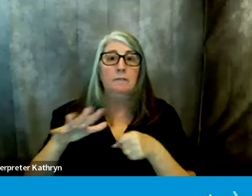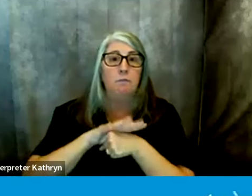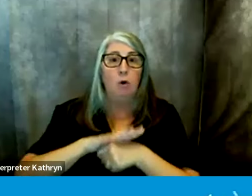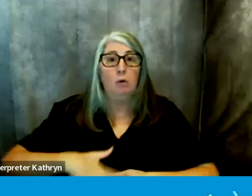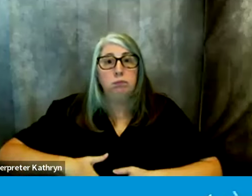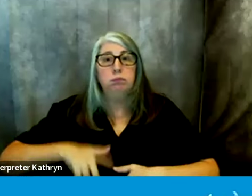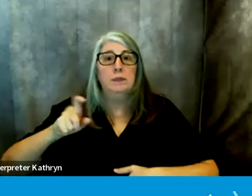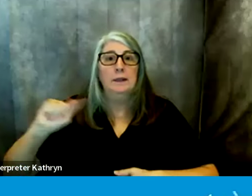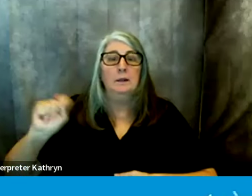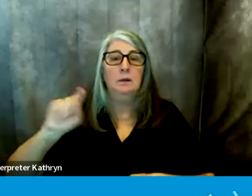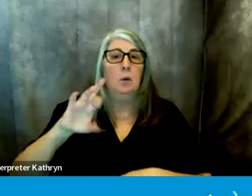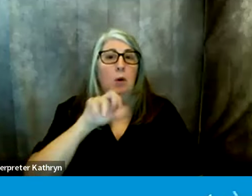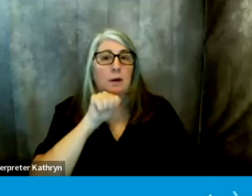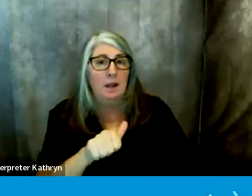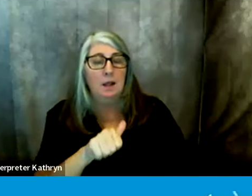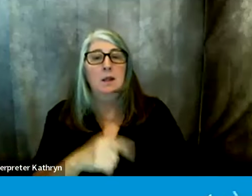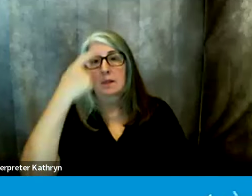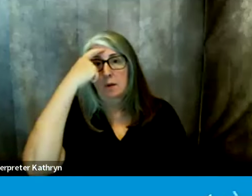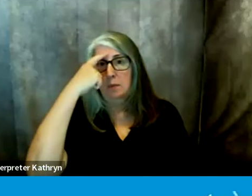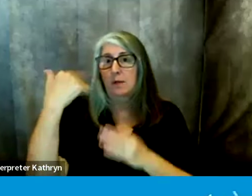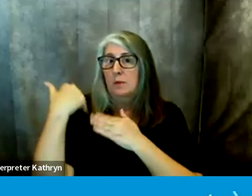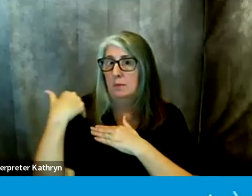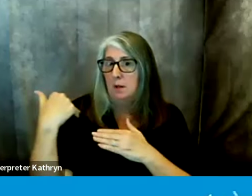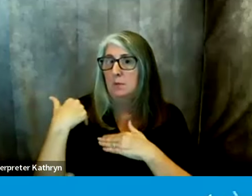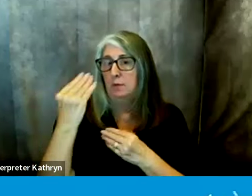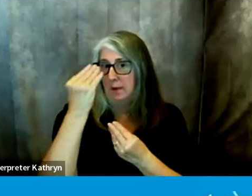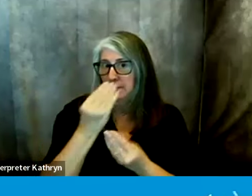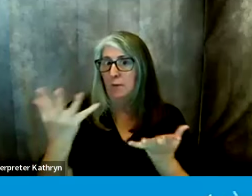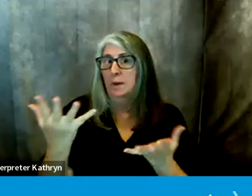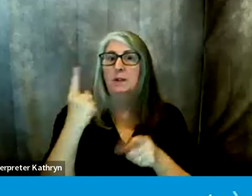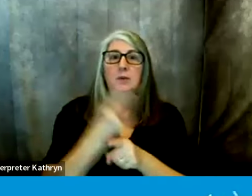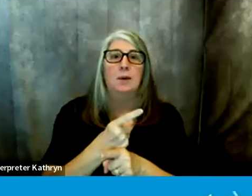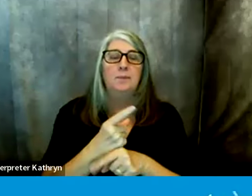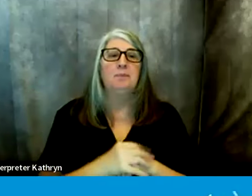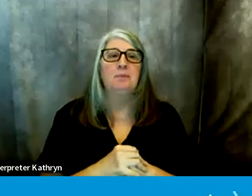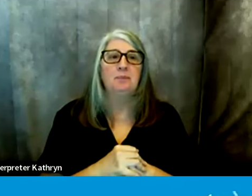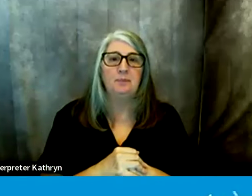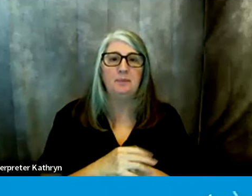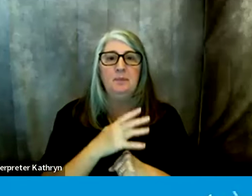We know that the brain is responsible for conscious sensations that we're aware of, right? That tells me,